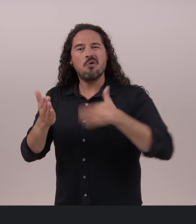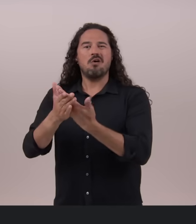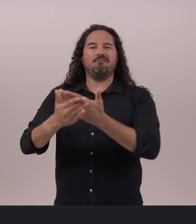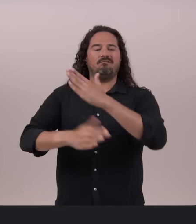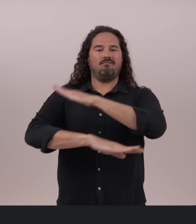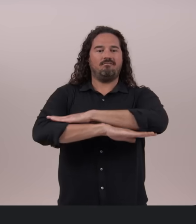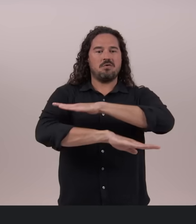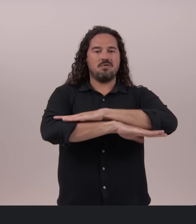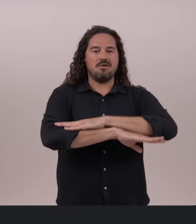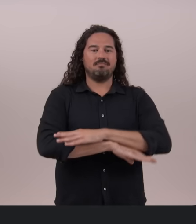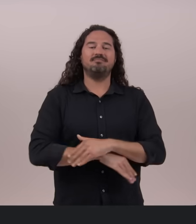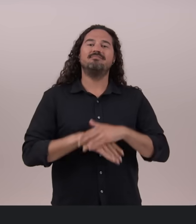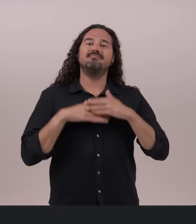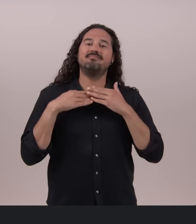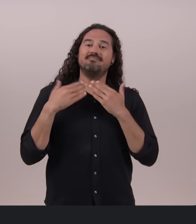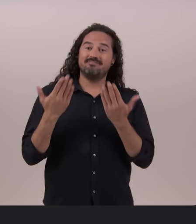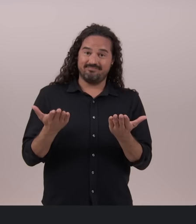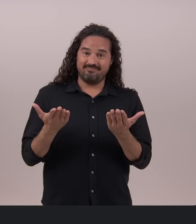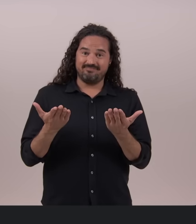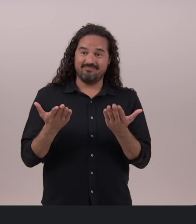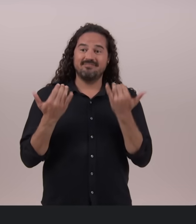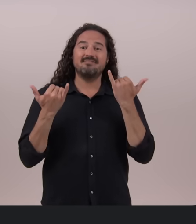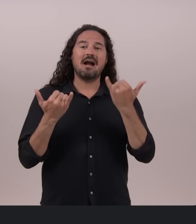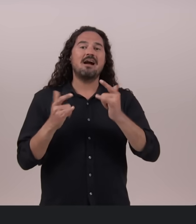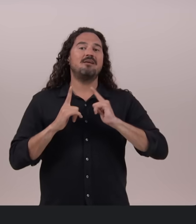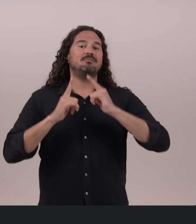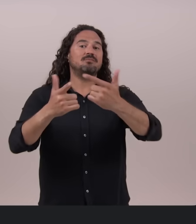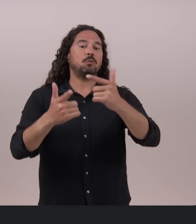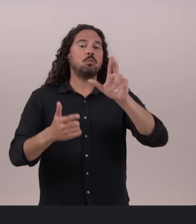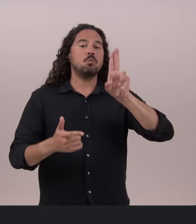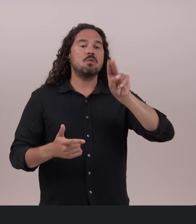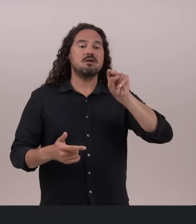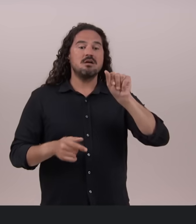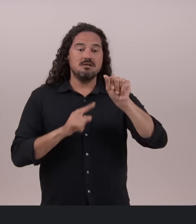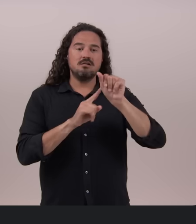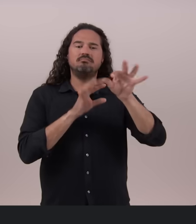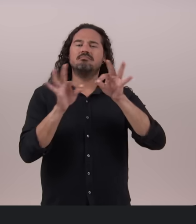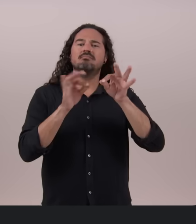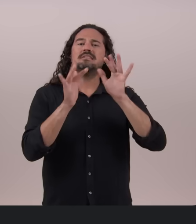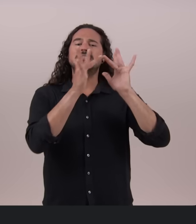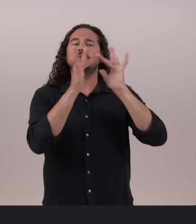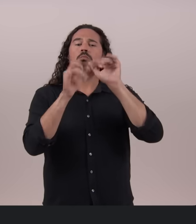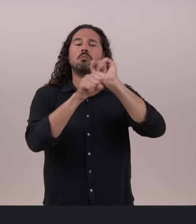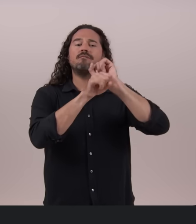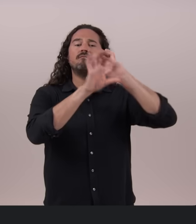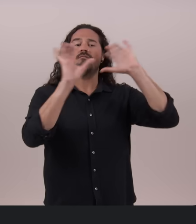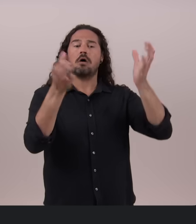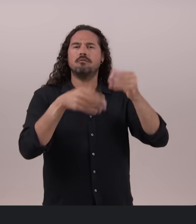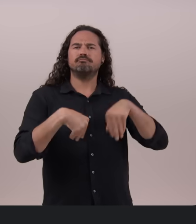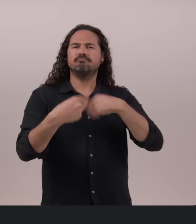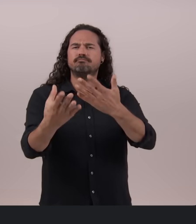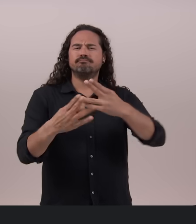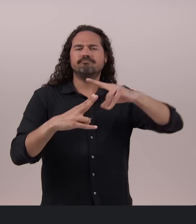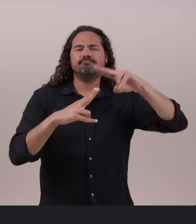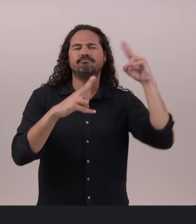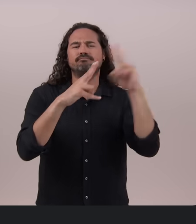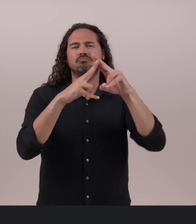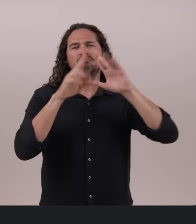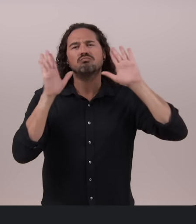Now, let's hear from Una to tell us how this digital workforce is delivering incredible new web experiences.